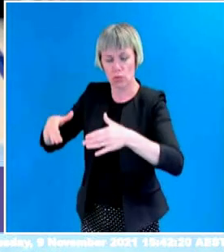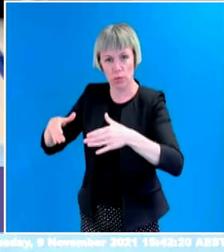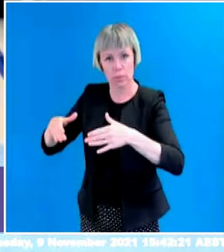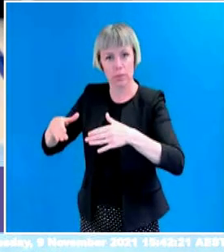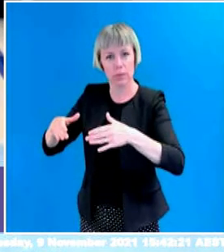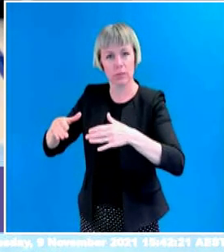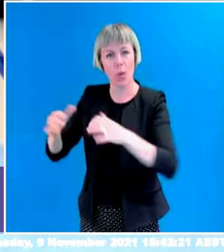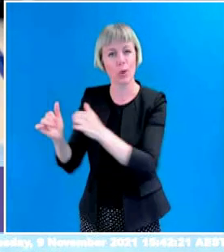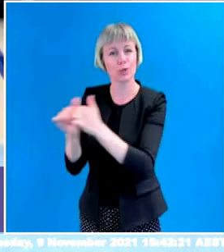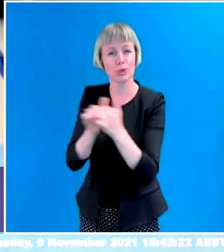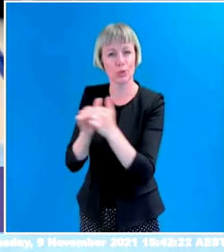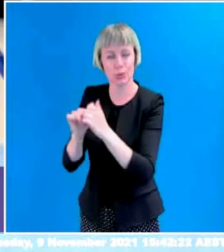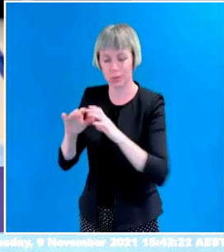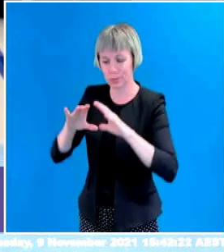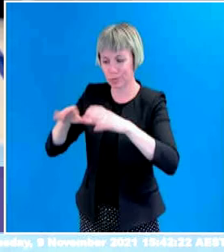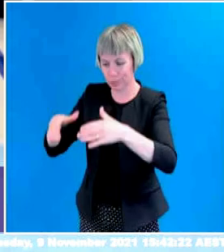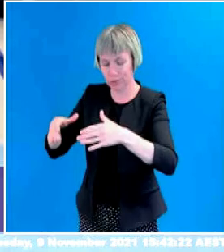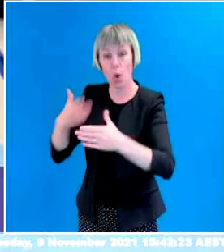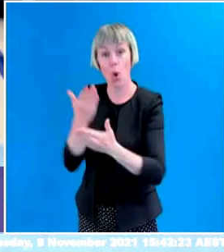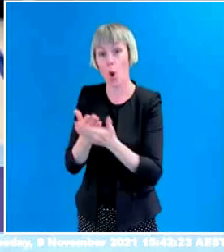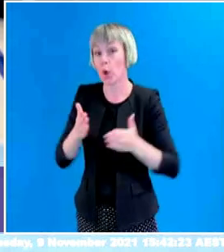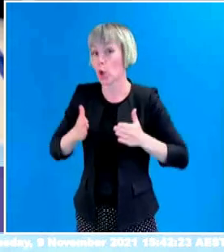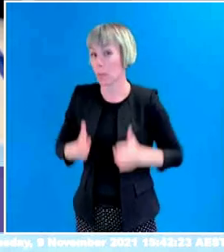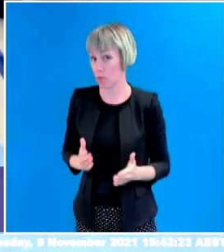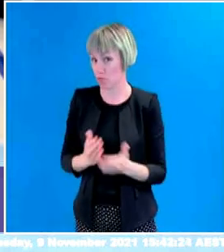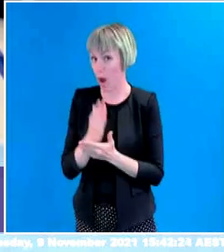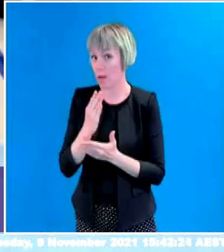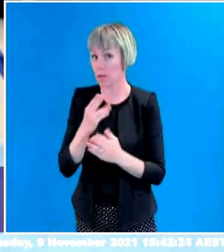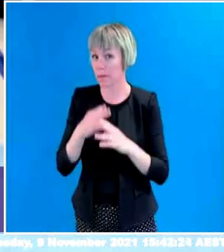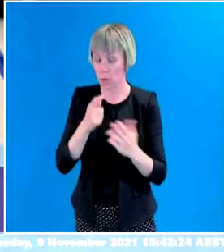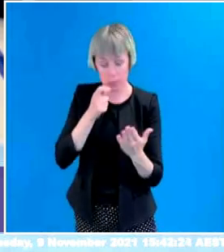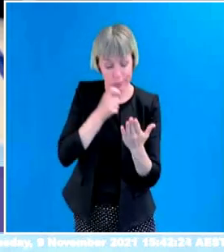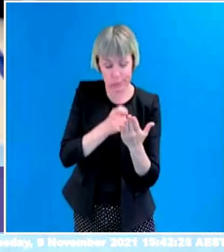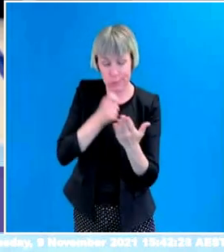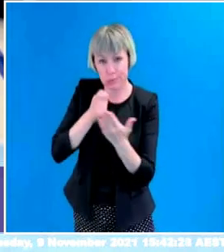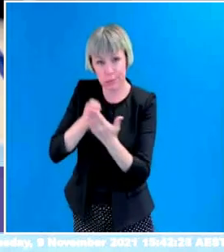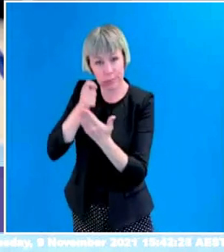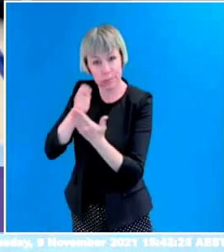Human Rights, which I think is a really important and significant development,